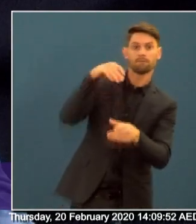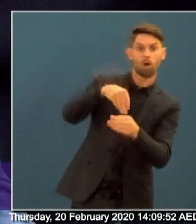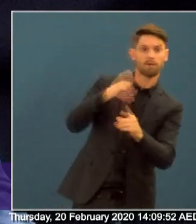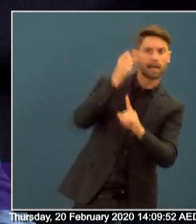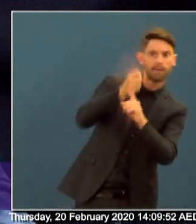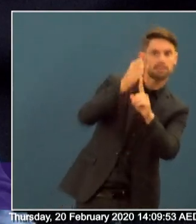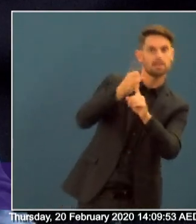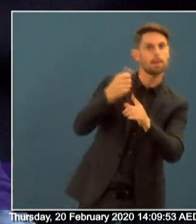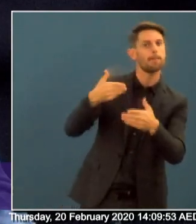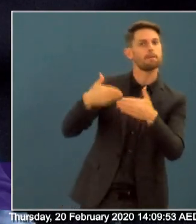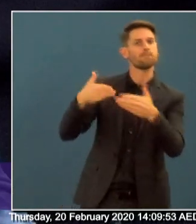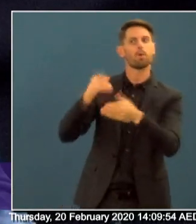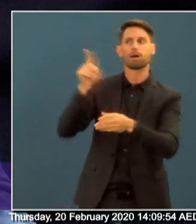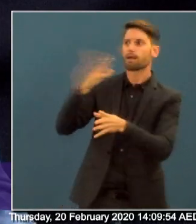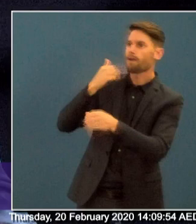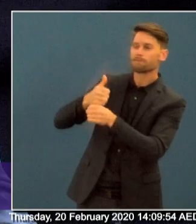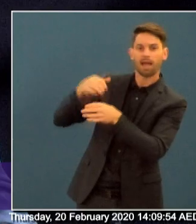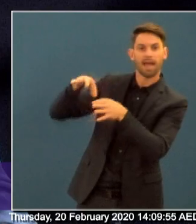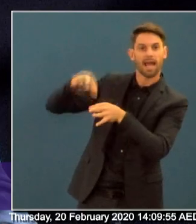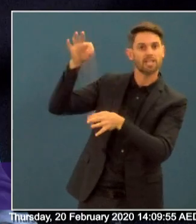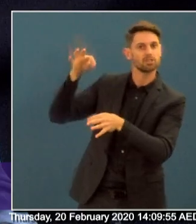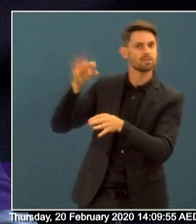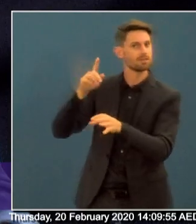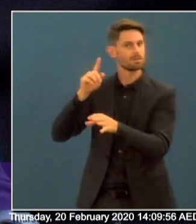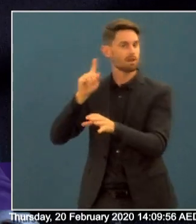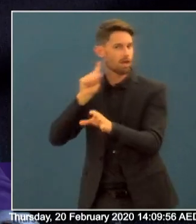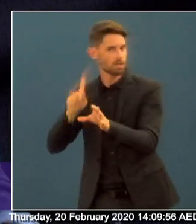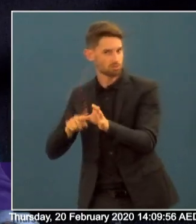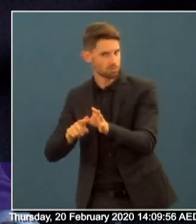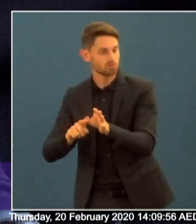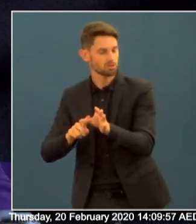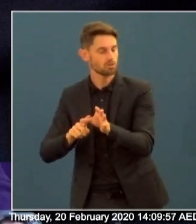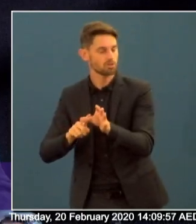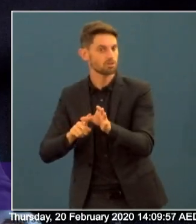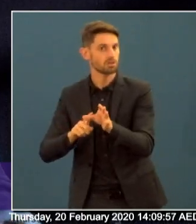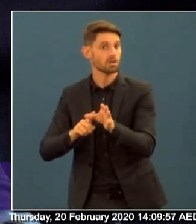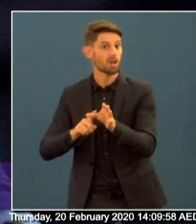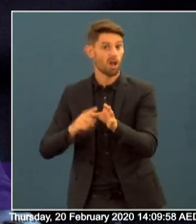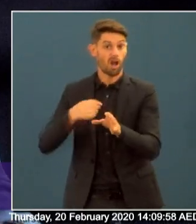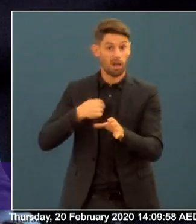And, partly, my understanding was that this initiative arose out of some of that advocacy